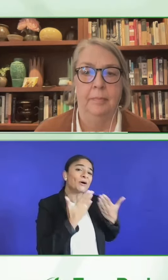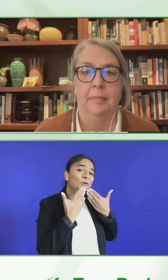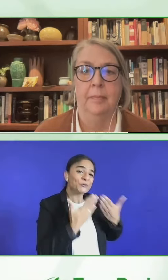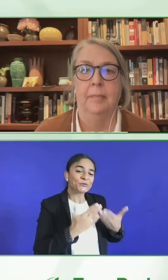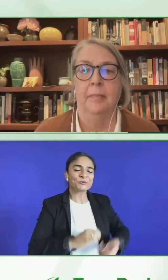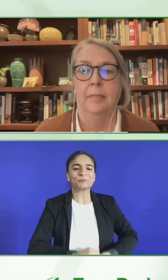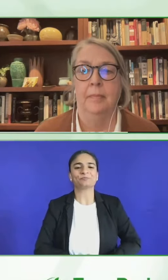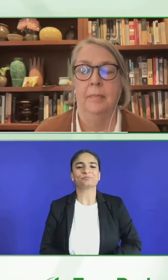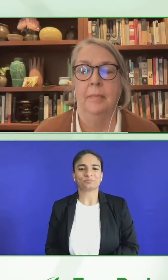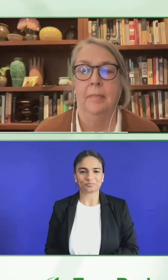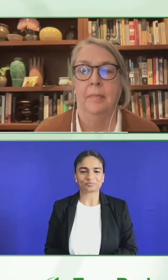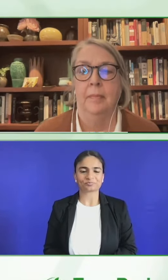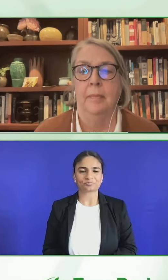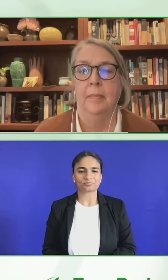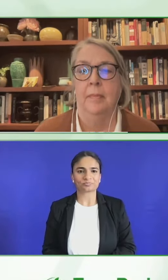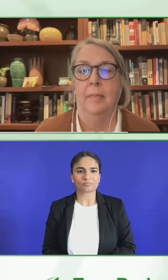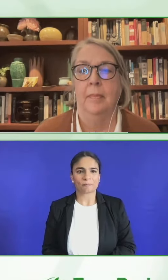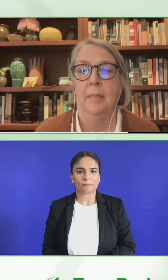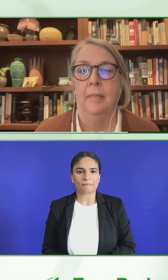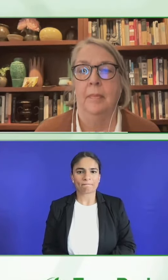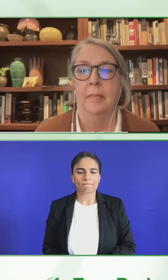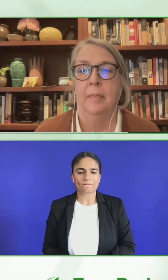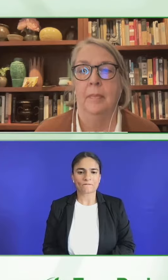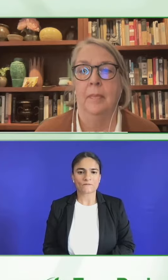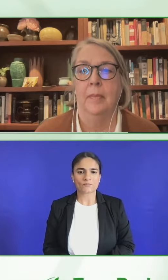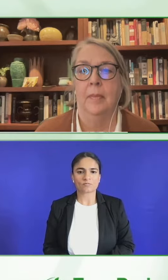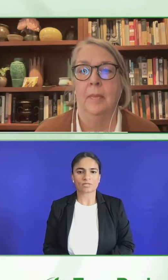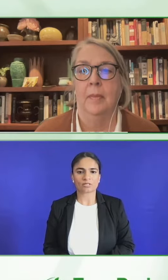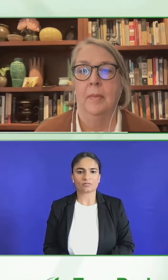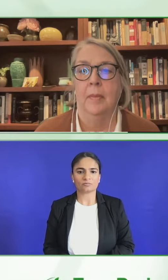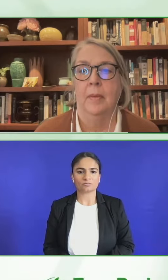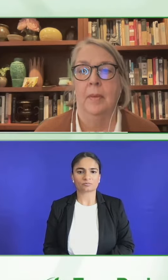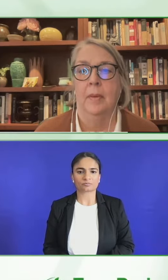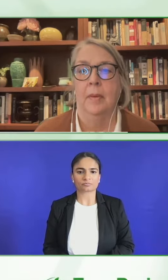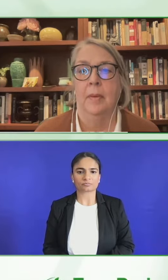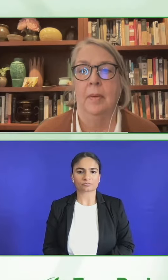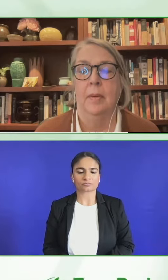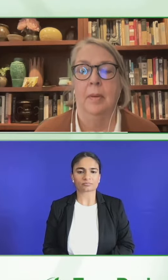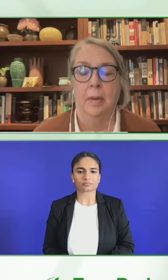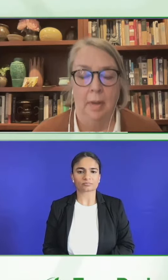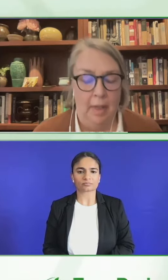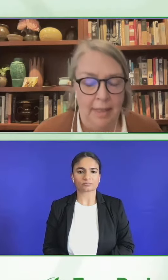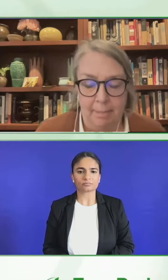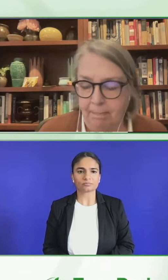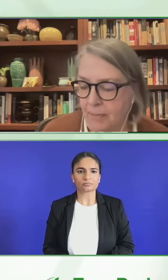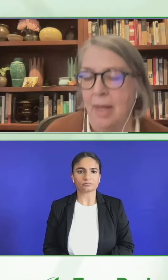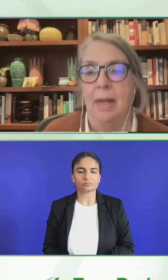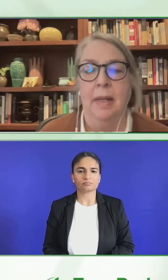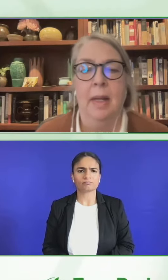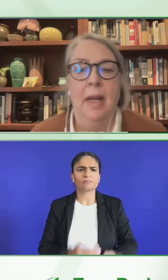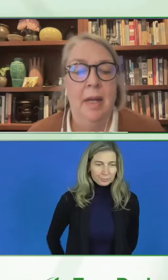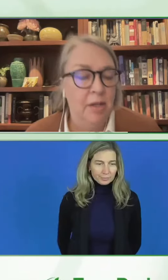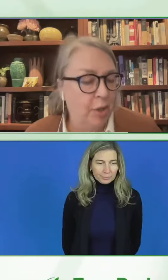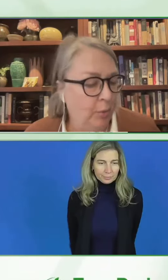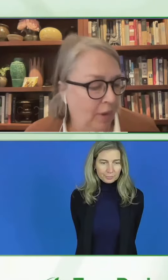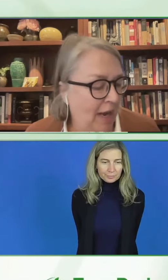Can you tell us more about your activities and area of research?